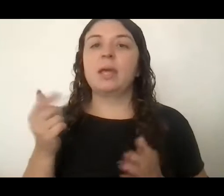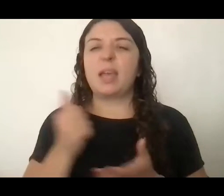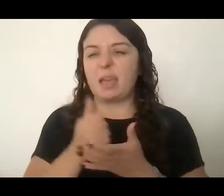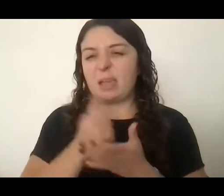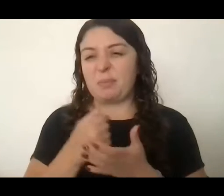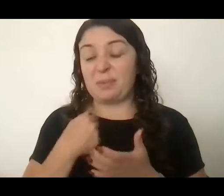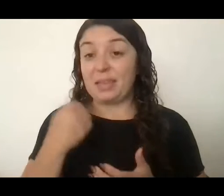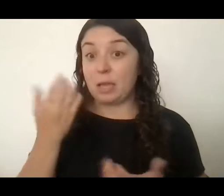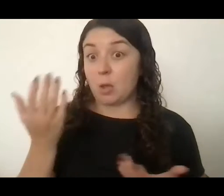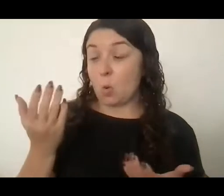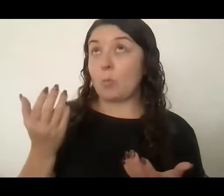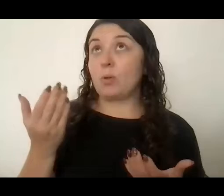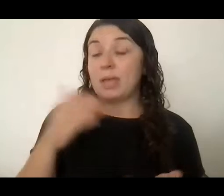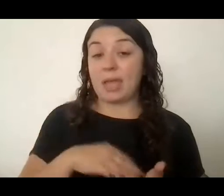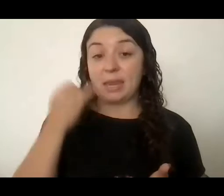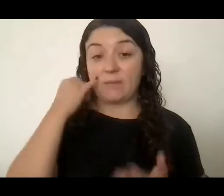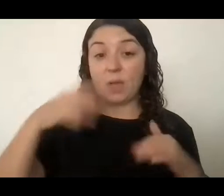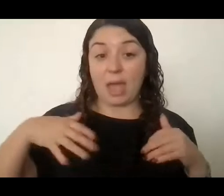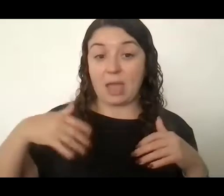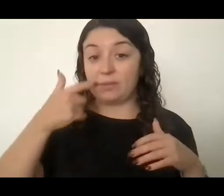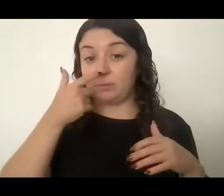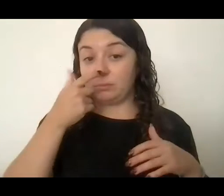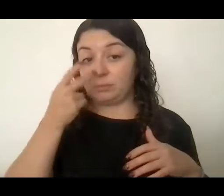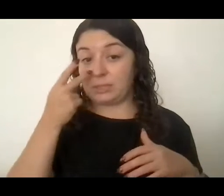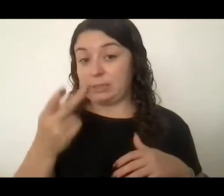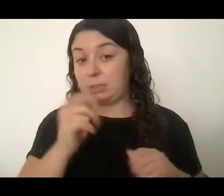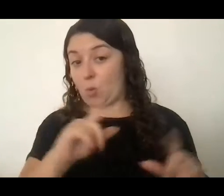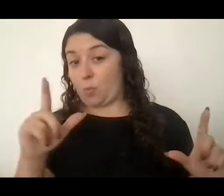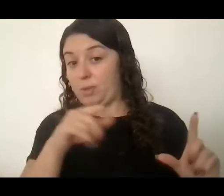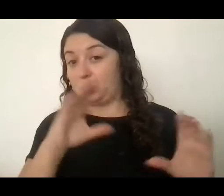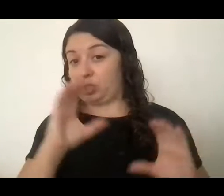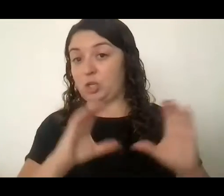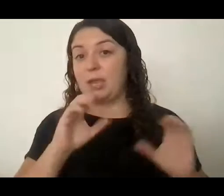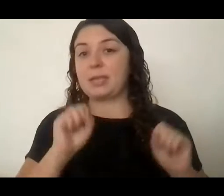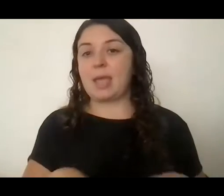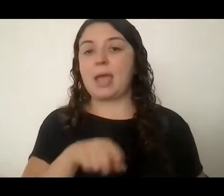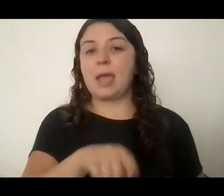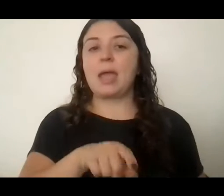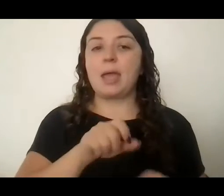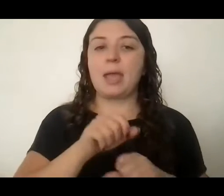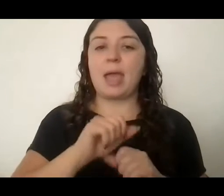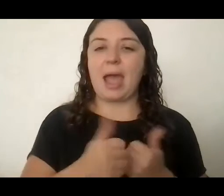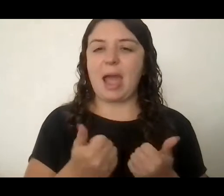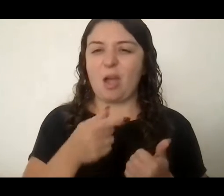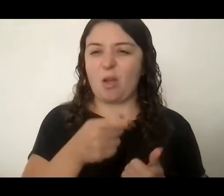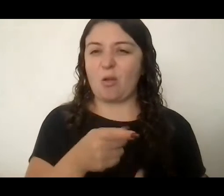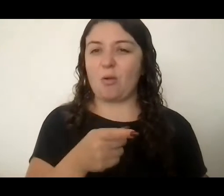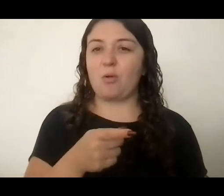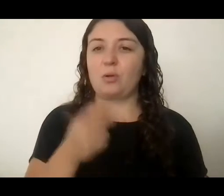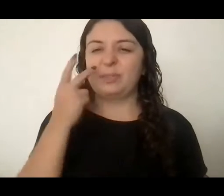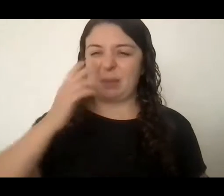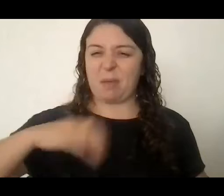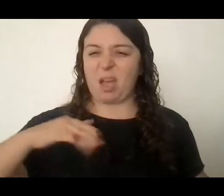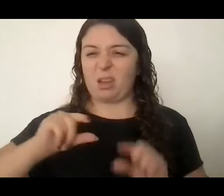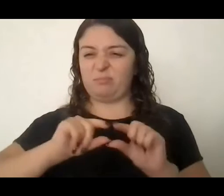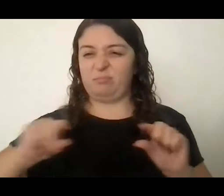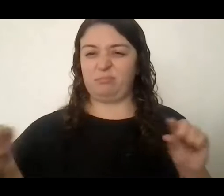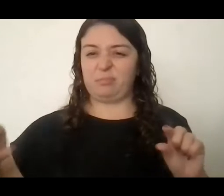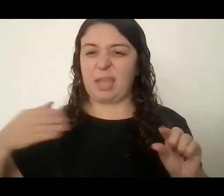if you haven't opened the Chat box, please do. You can do that by clicking on the Chat icon